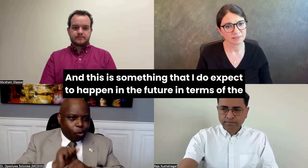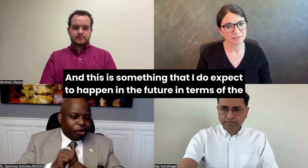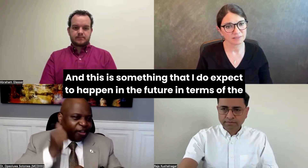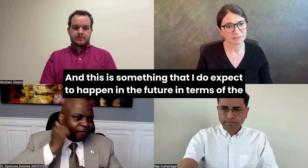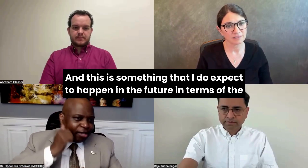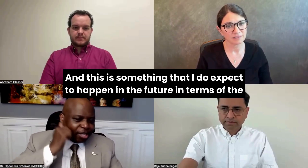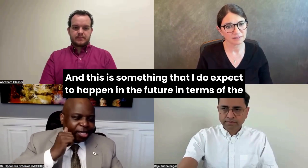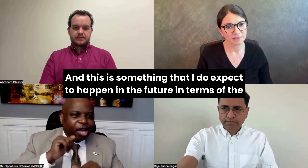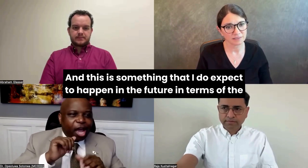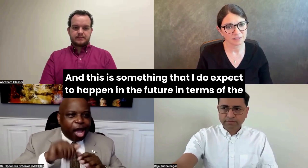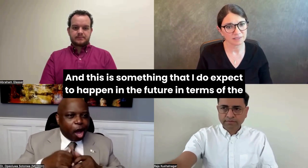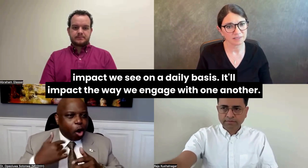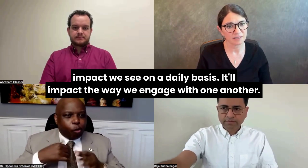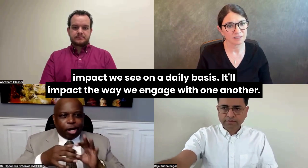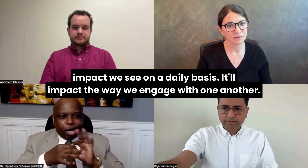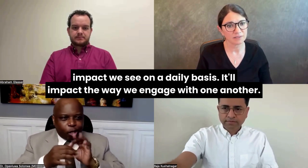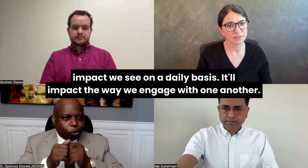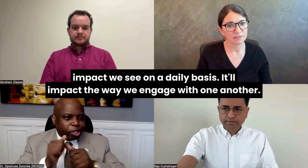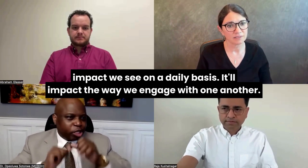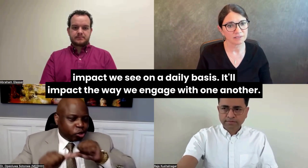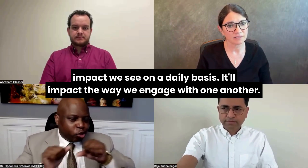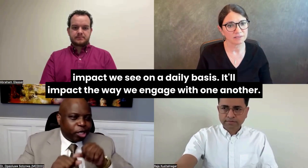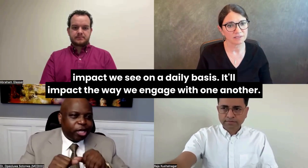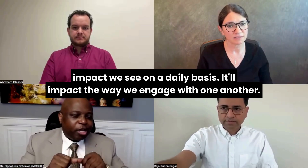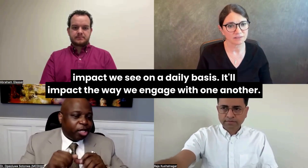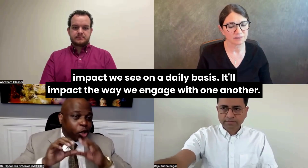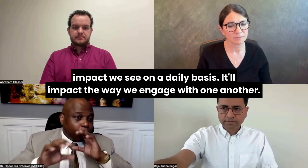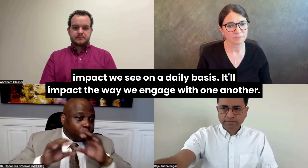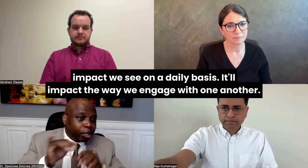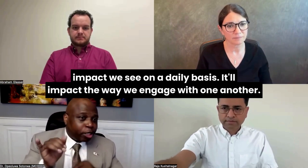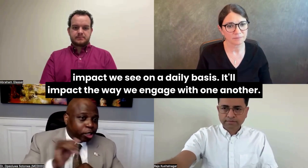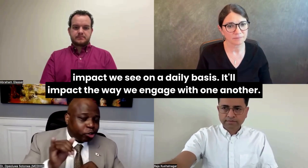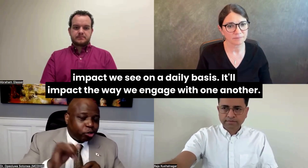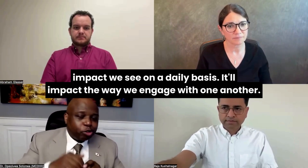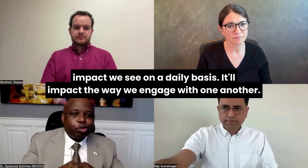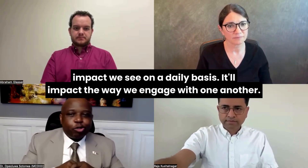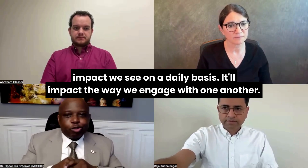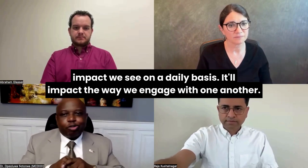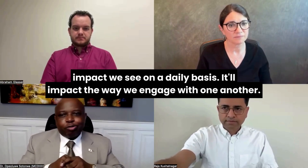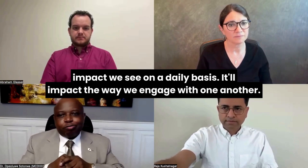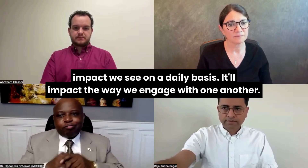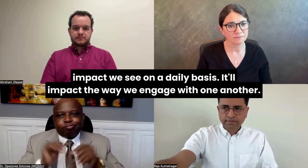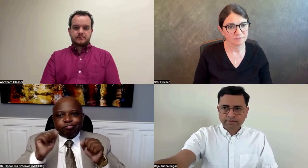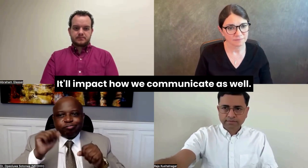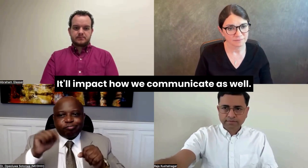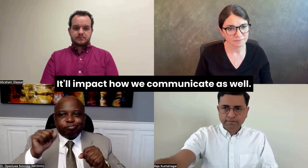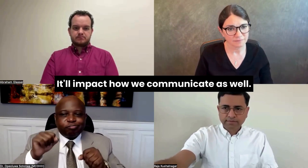impact we see on a daily basis. It'll impact the way we engage with one another. It'll impact how we communicate as well.